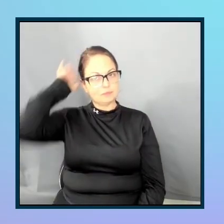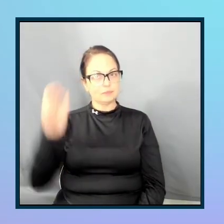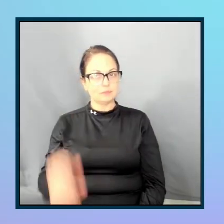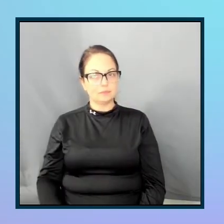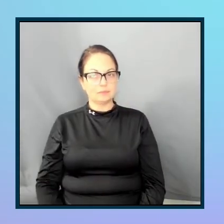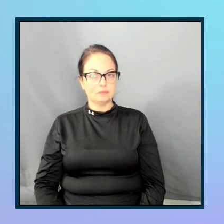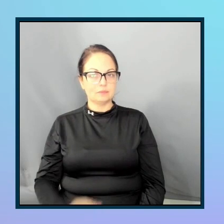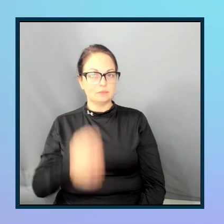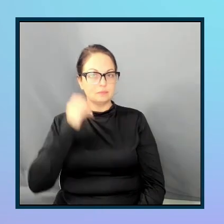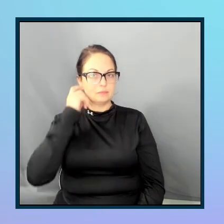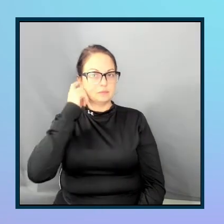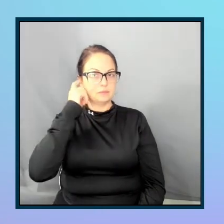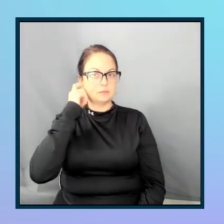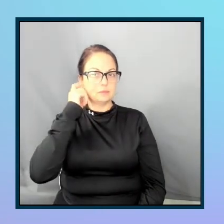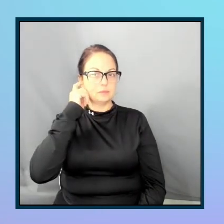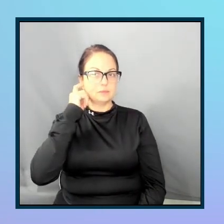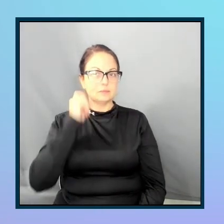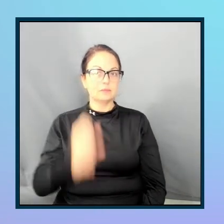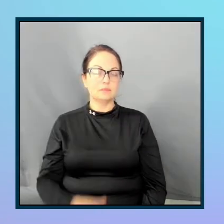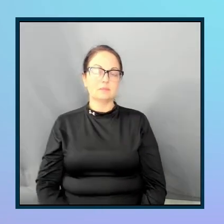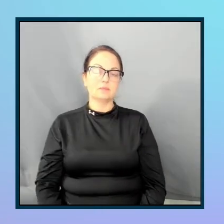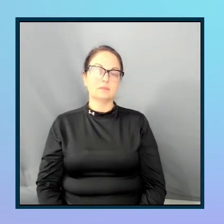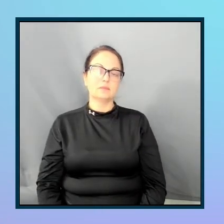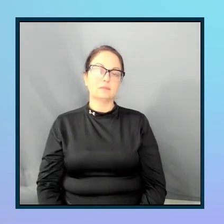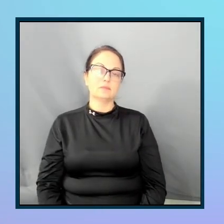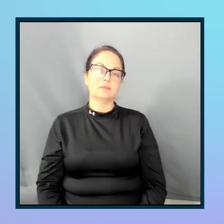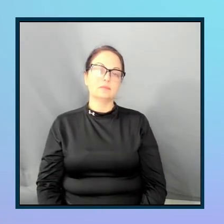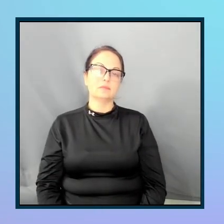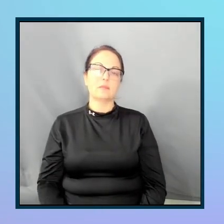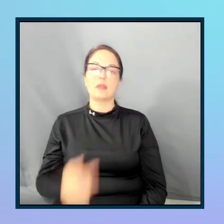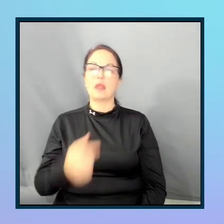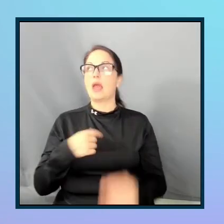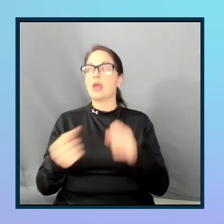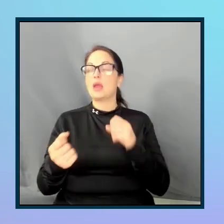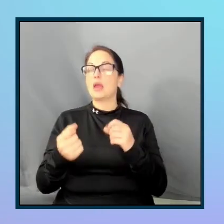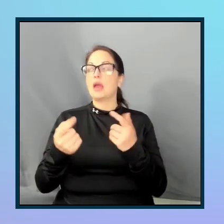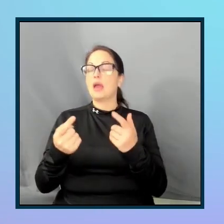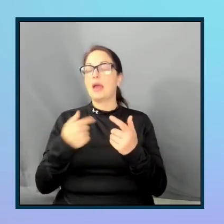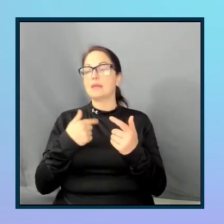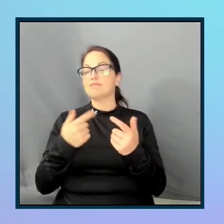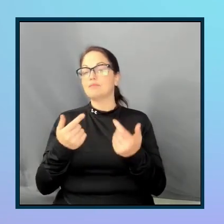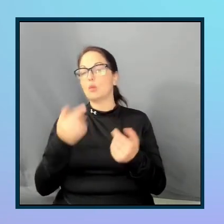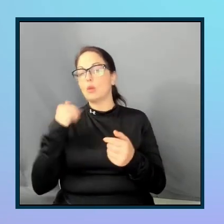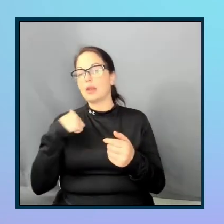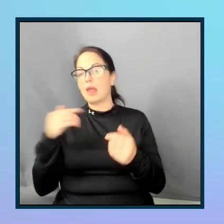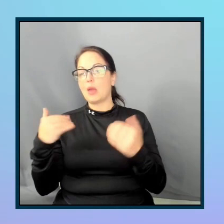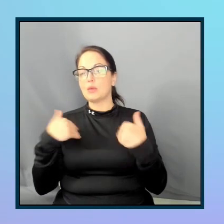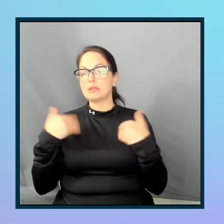a little bit vulnerable here. I was sent the message when I was younger, that things were wrong with me,